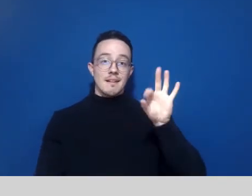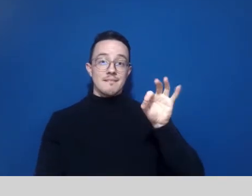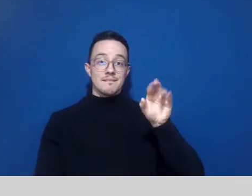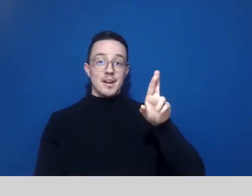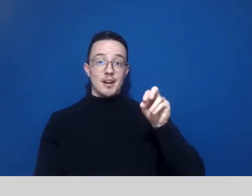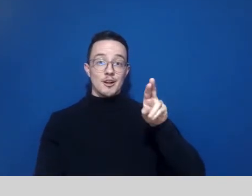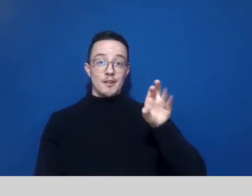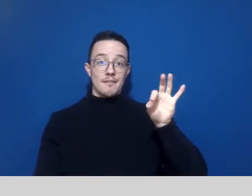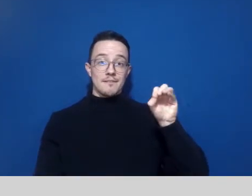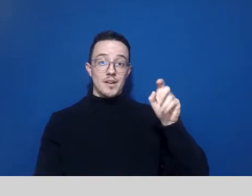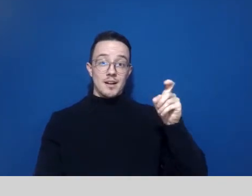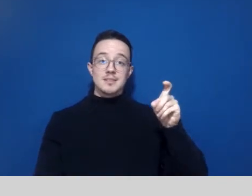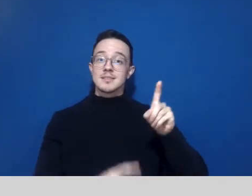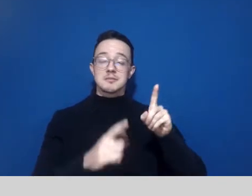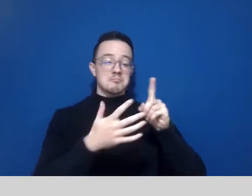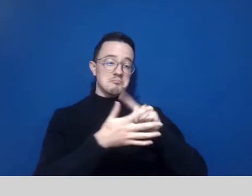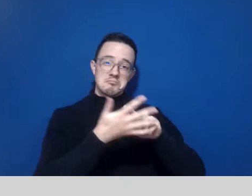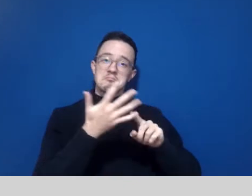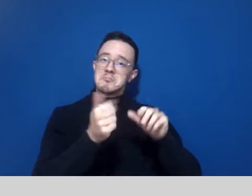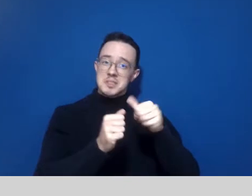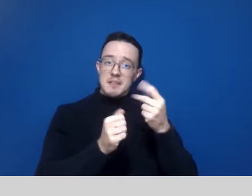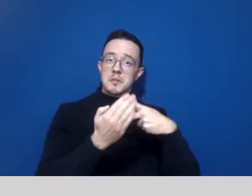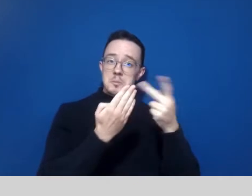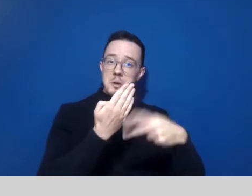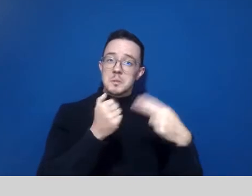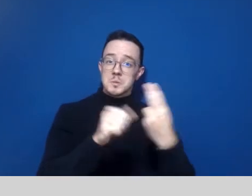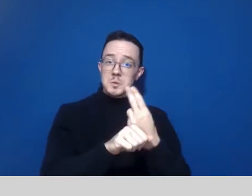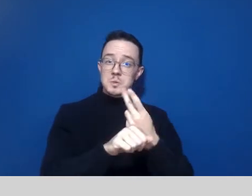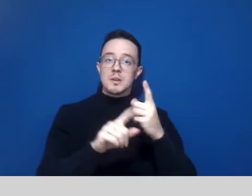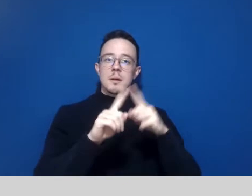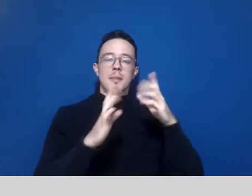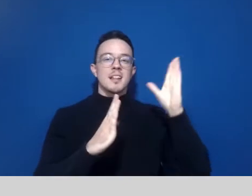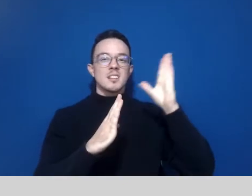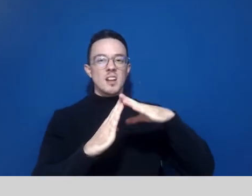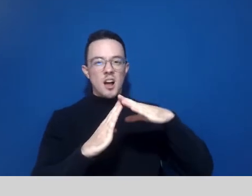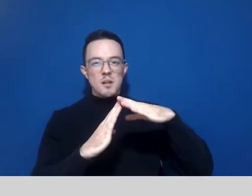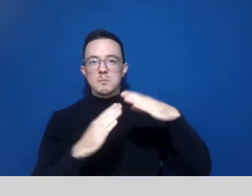but the one at the top, this one is 857 megabytes for SQLite file.